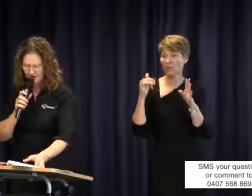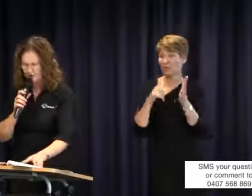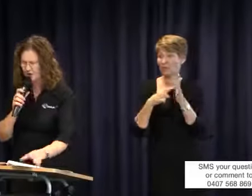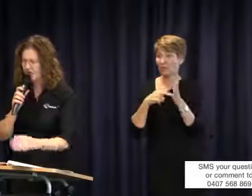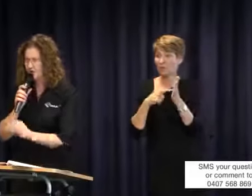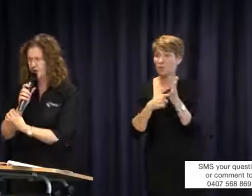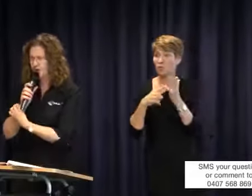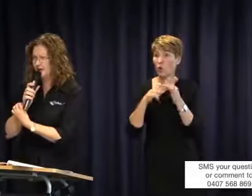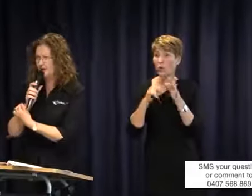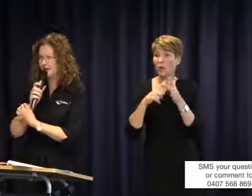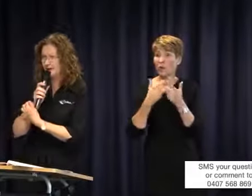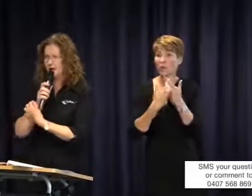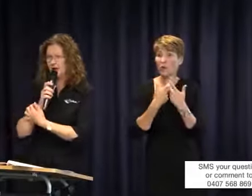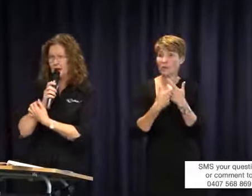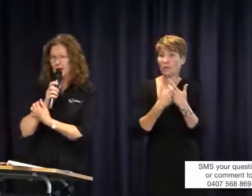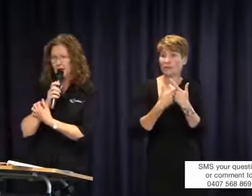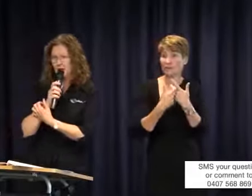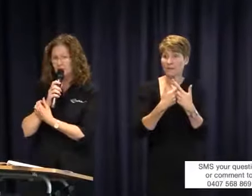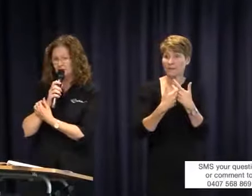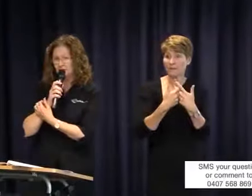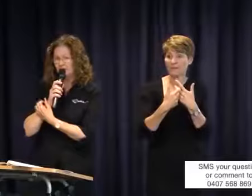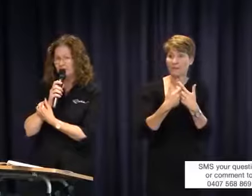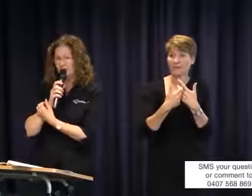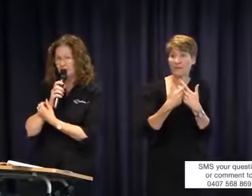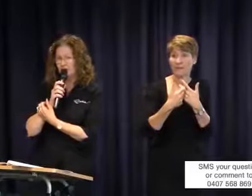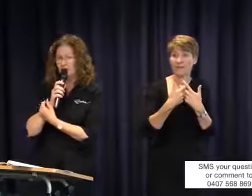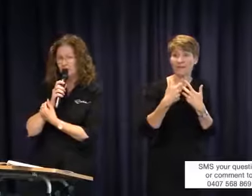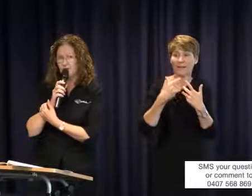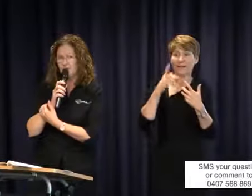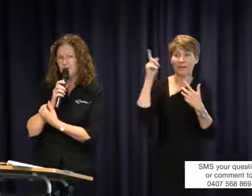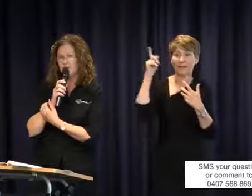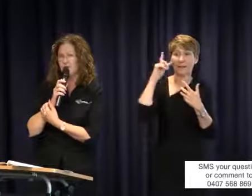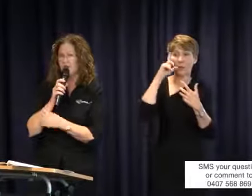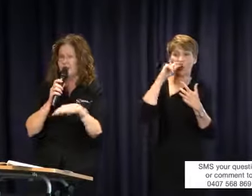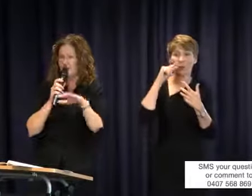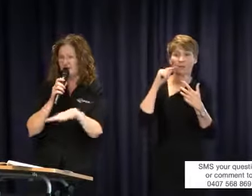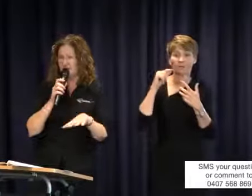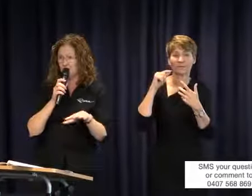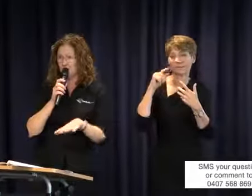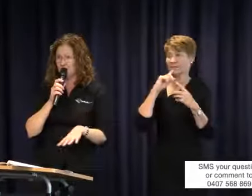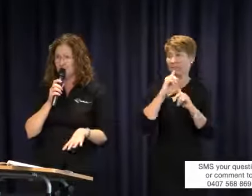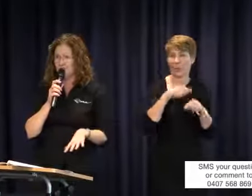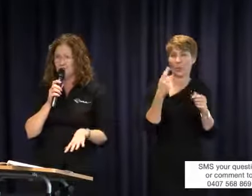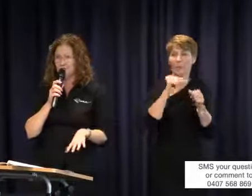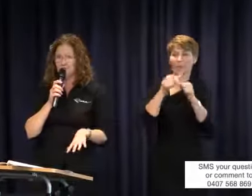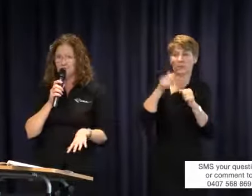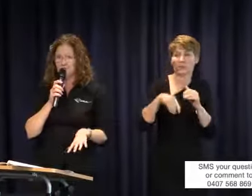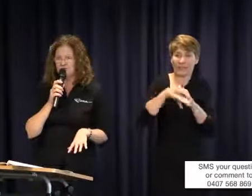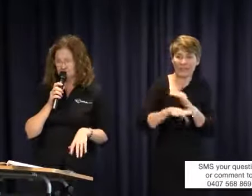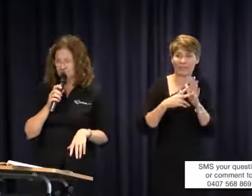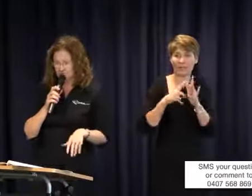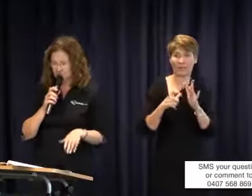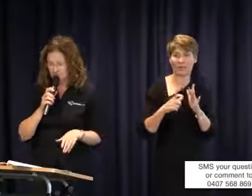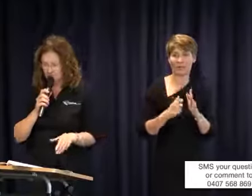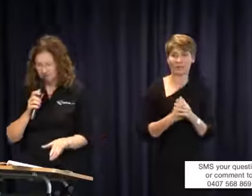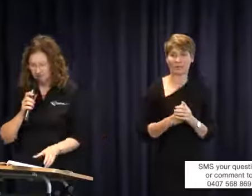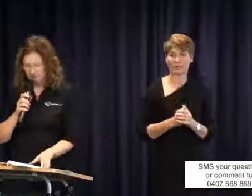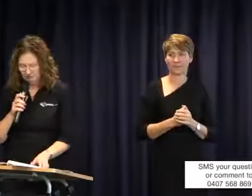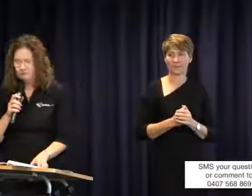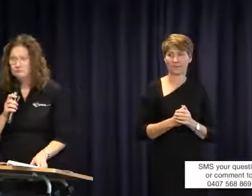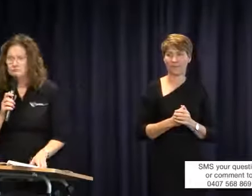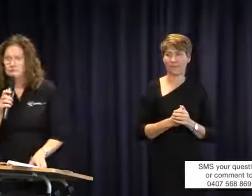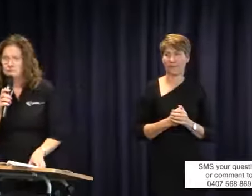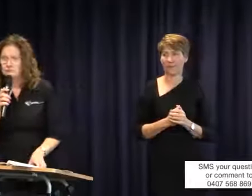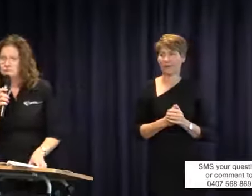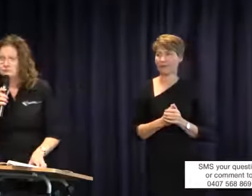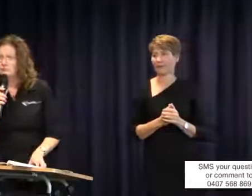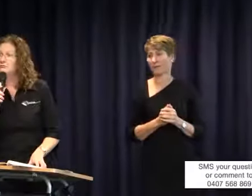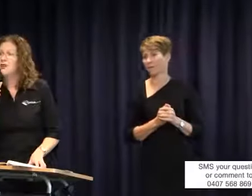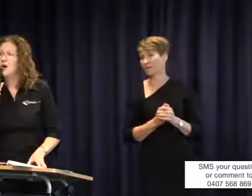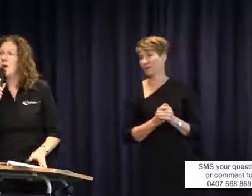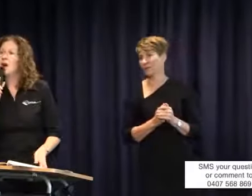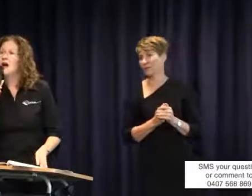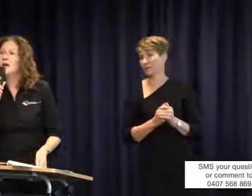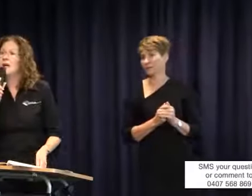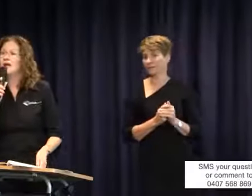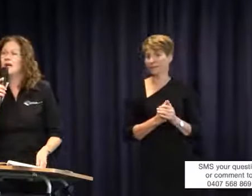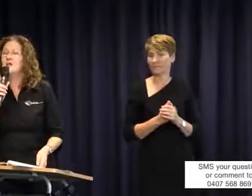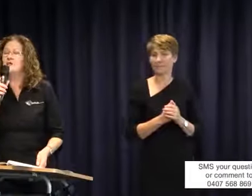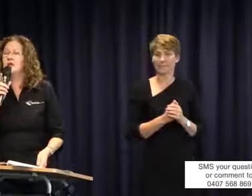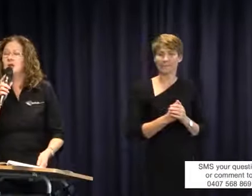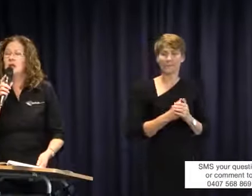in Victoria who would be able to pass you on to the best person in Victoria. Kim is